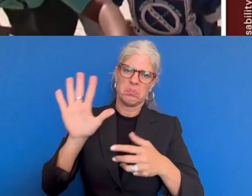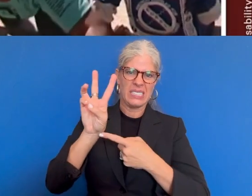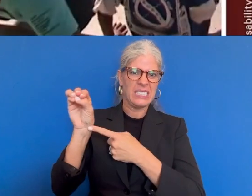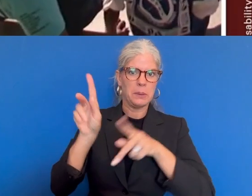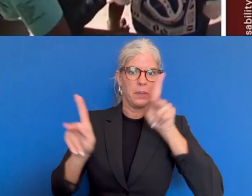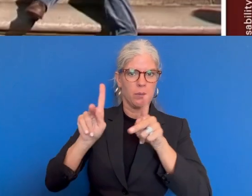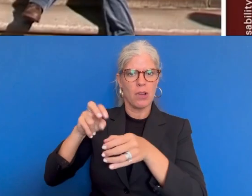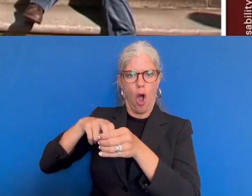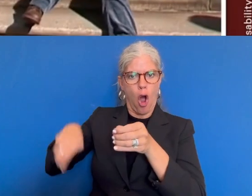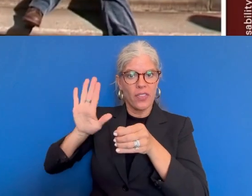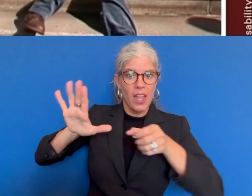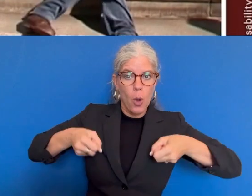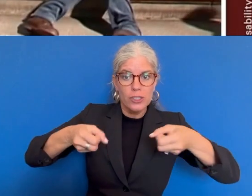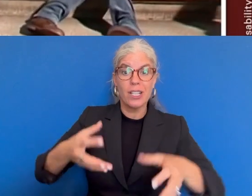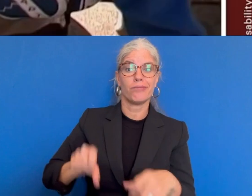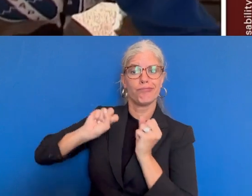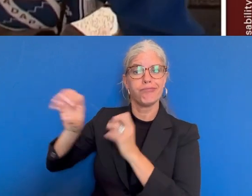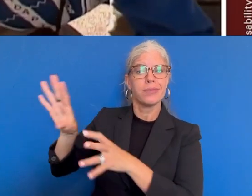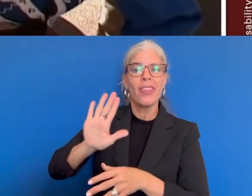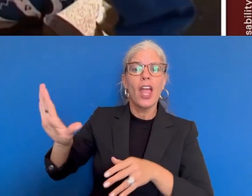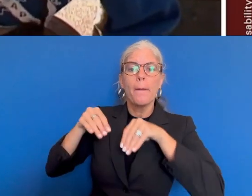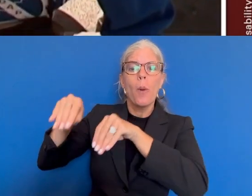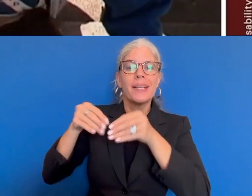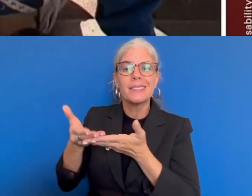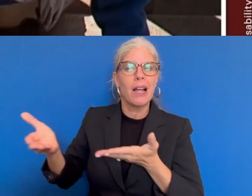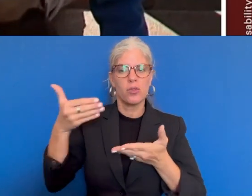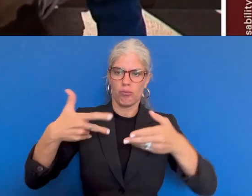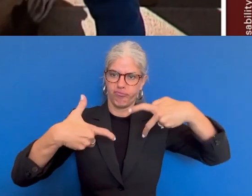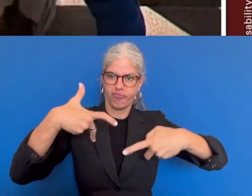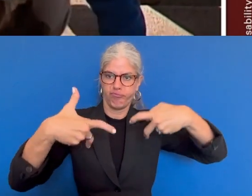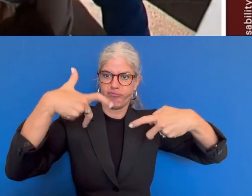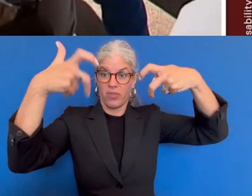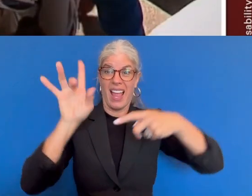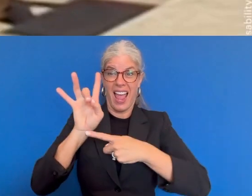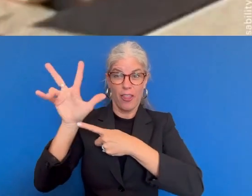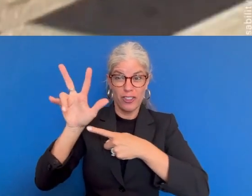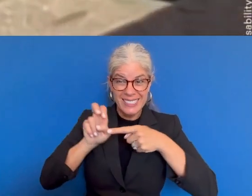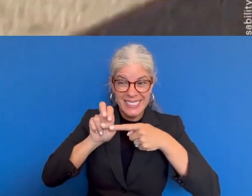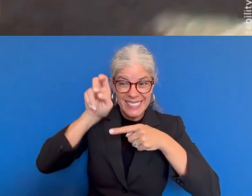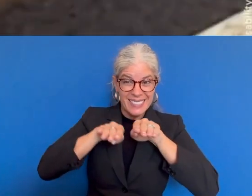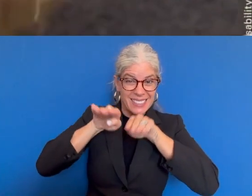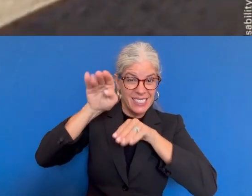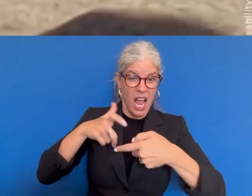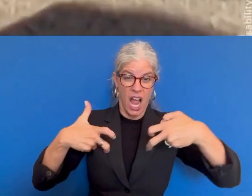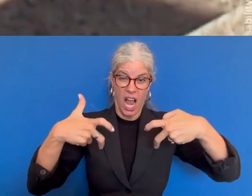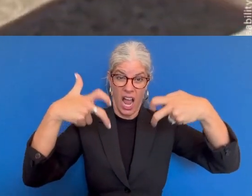and discarded their mobility devices to crawl up the 83 stairs that led to the Capitol. Protestors chanted,